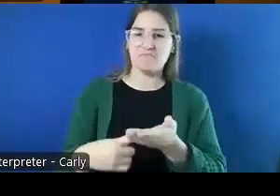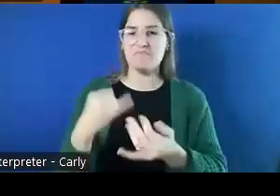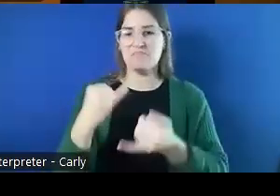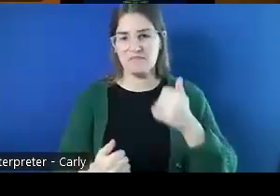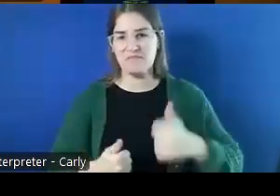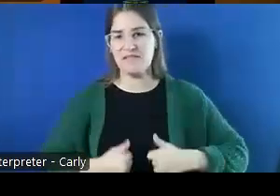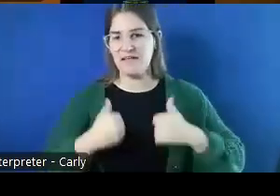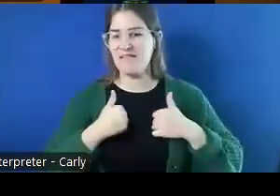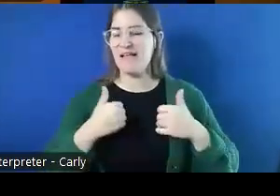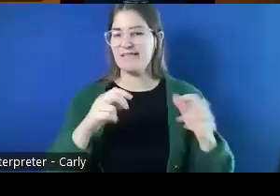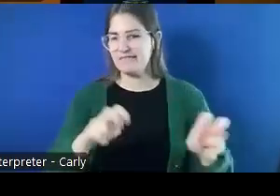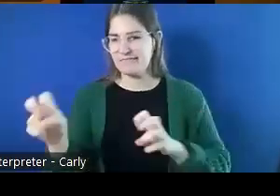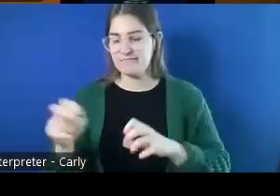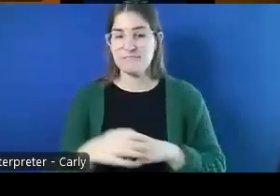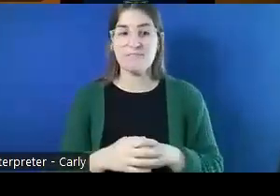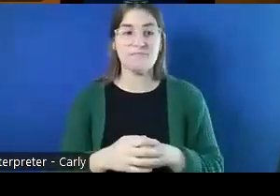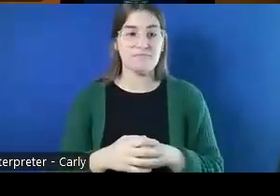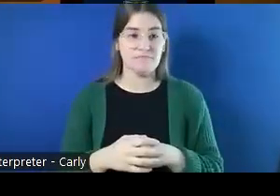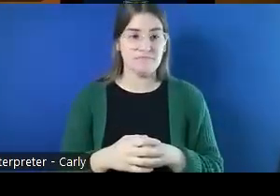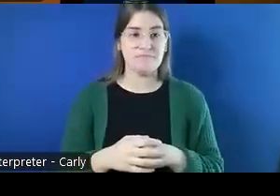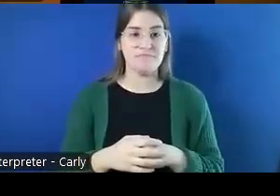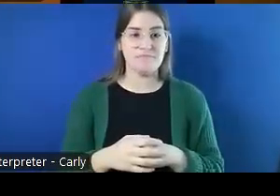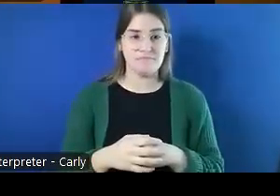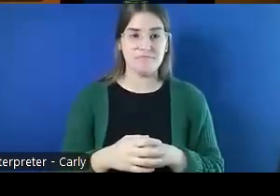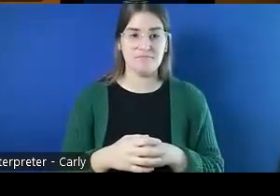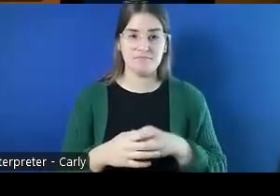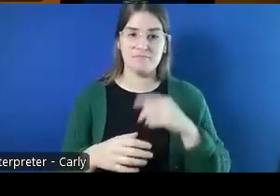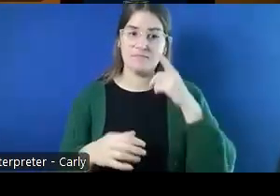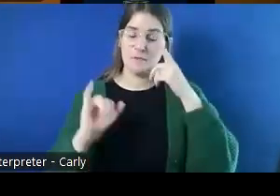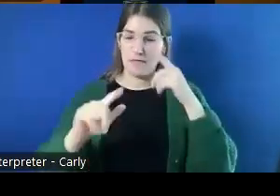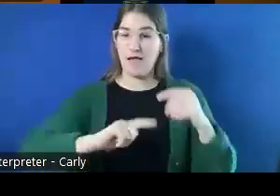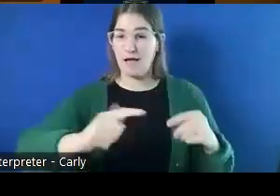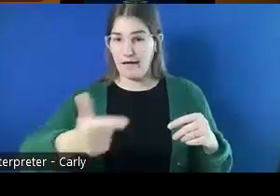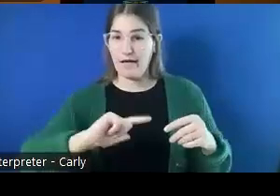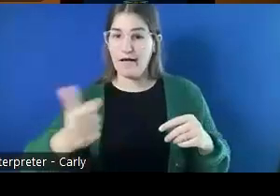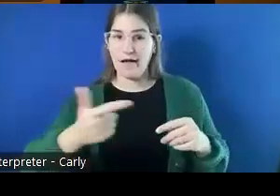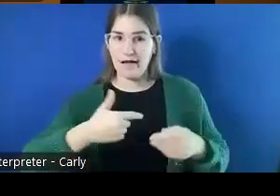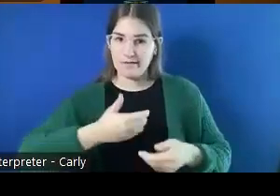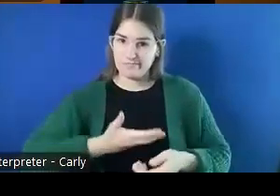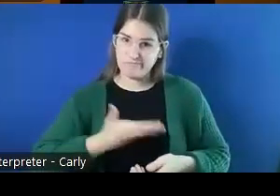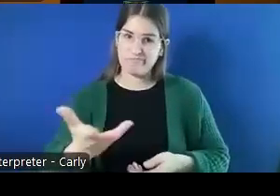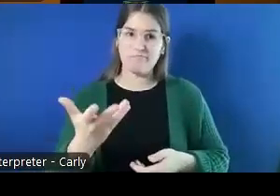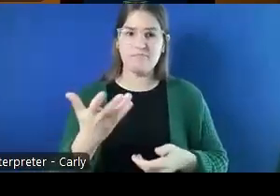the mutual disclosure um further helps the the patient and caregiver feel connected through the